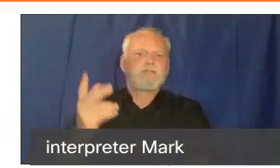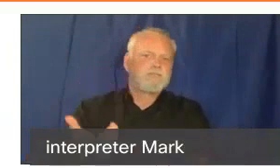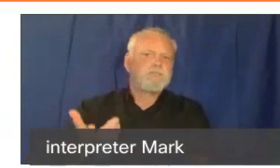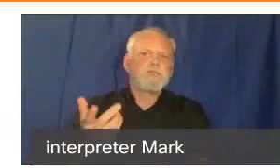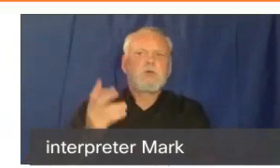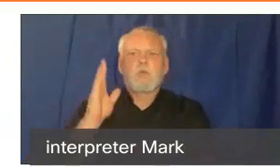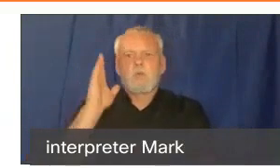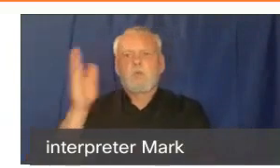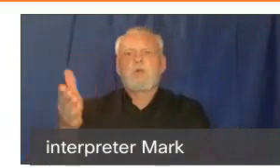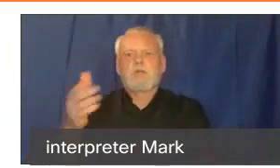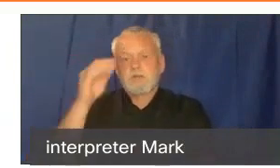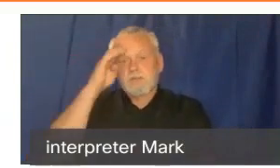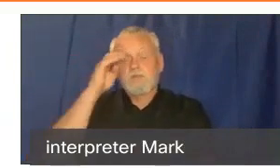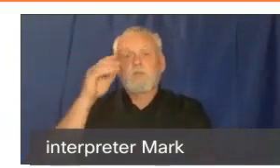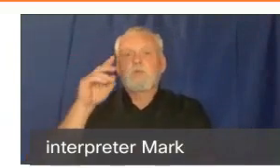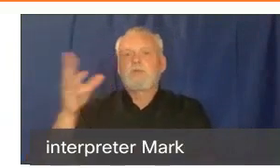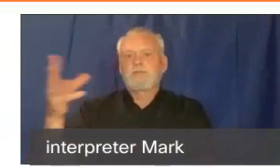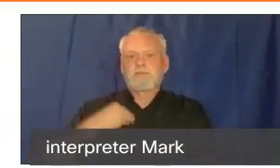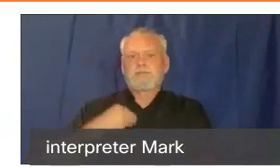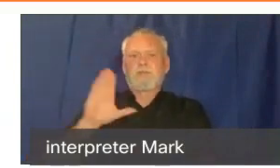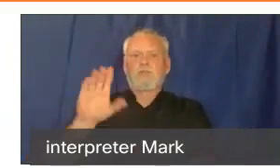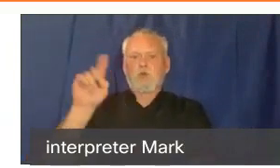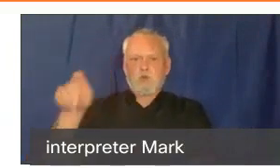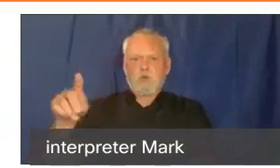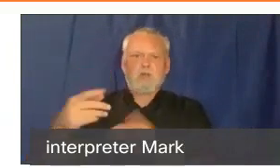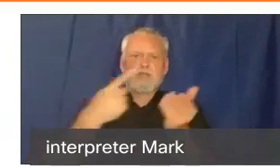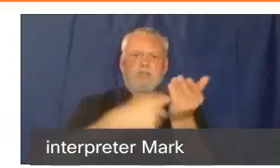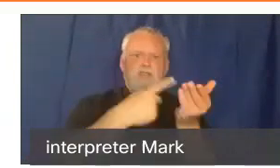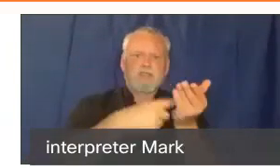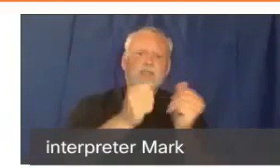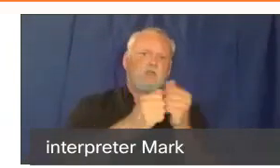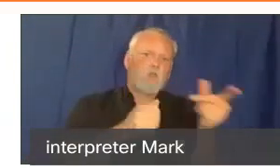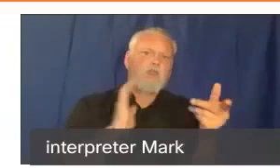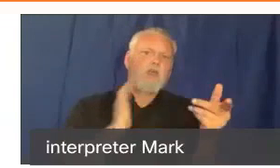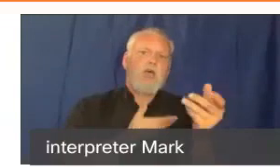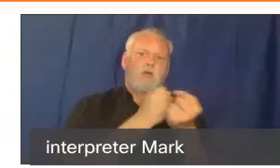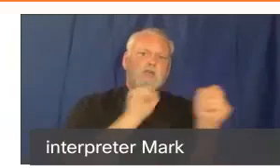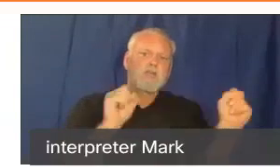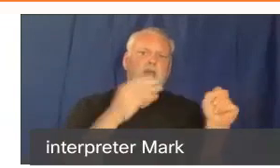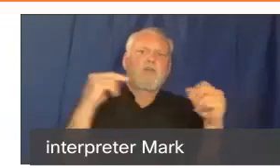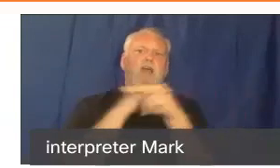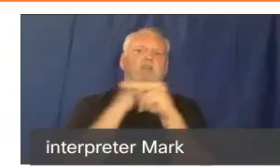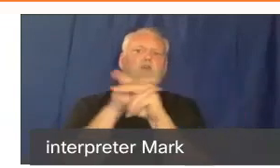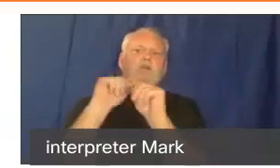We'll we'll take your question. I, we discuss internally with our safety and traffic team within data.